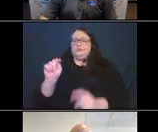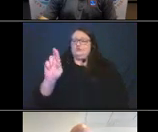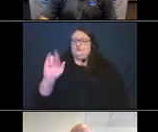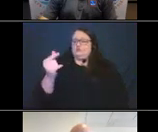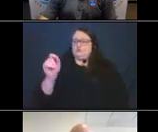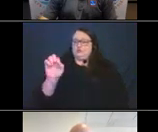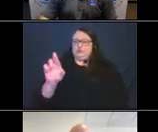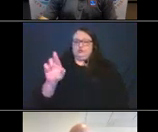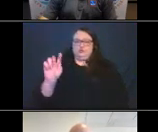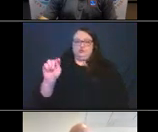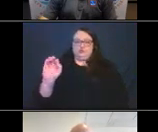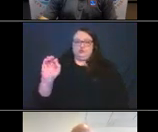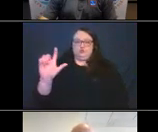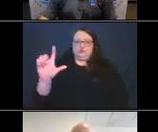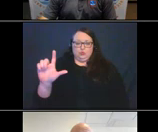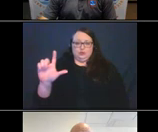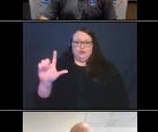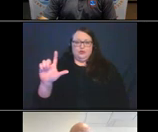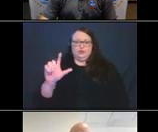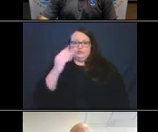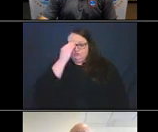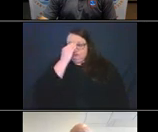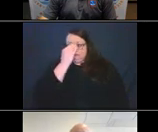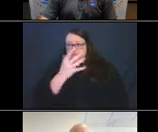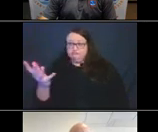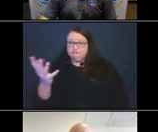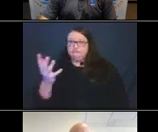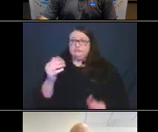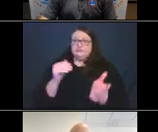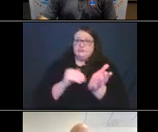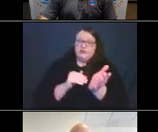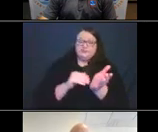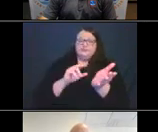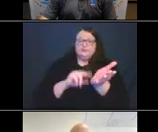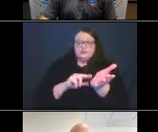patients say, “Hey, you know, when the HeatRisk level is red, you're someone who needs to pay